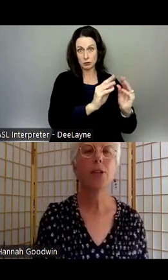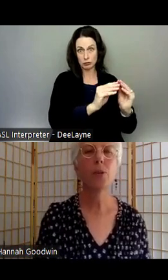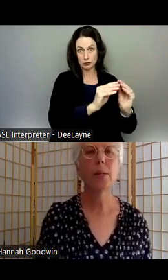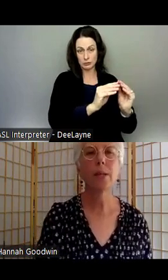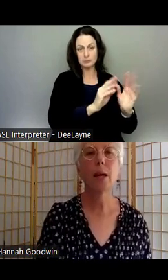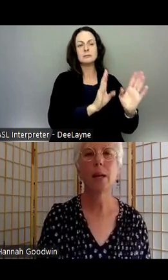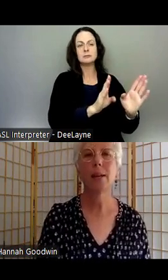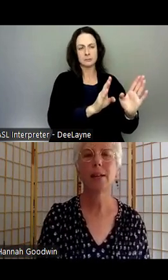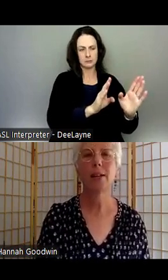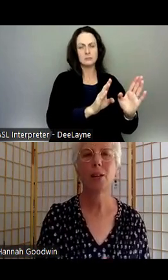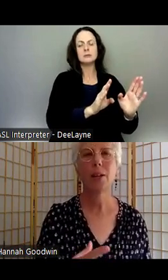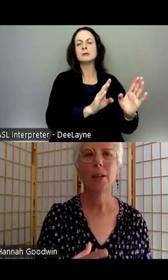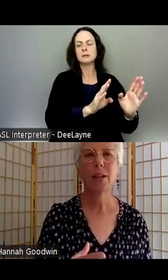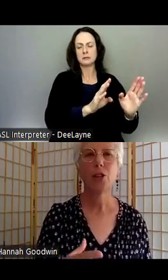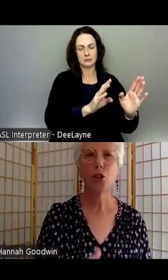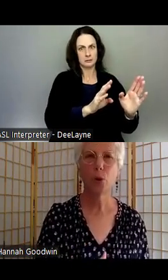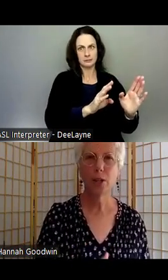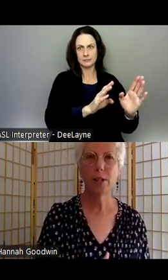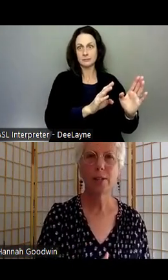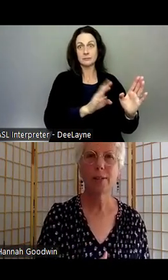and I just wanna say short,